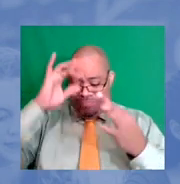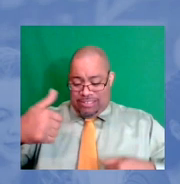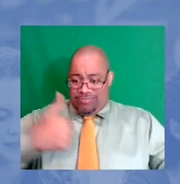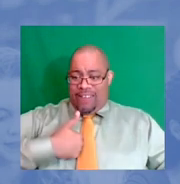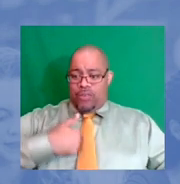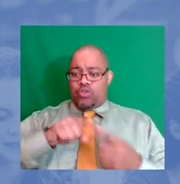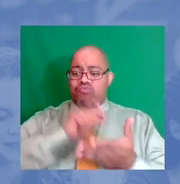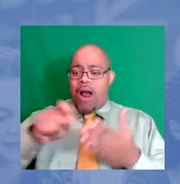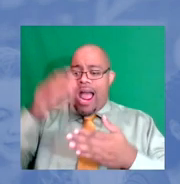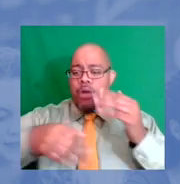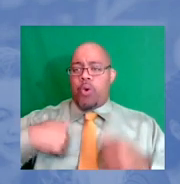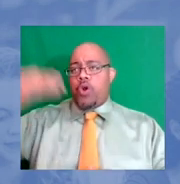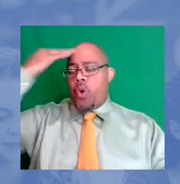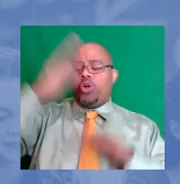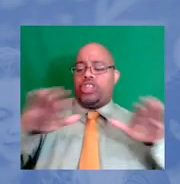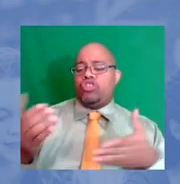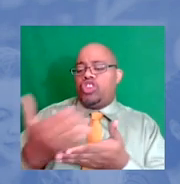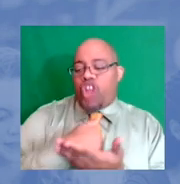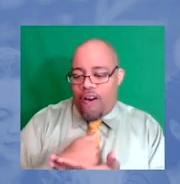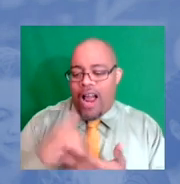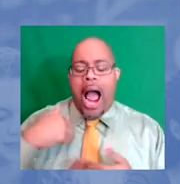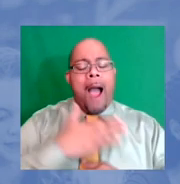DESERVE. I APPRECIATE THAT DATA IS A STORY.